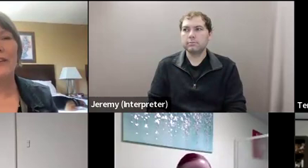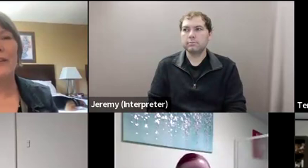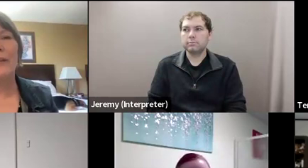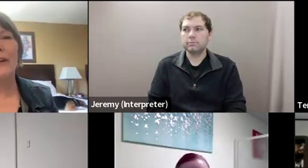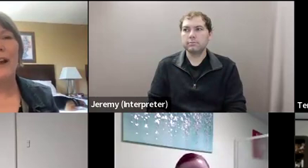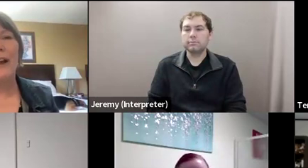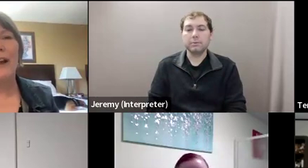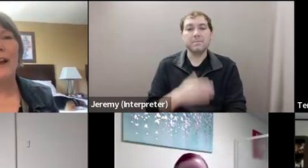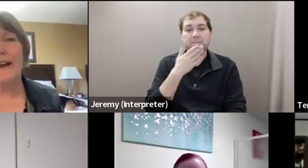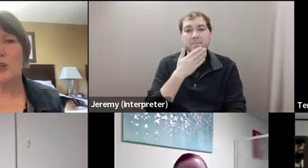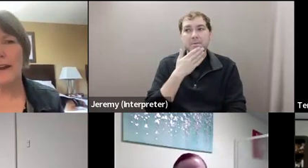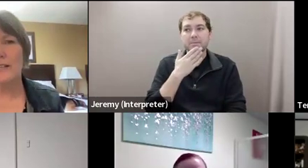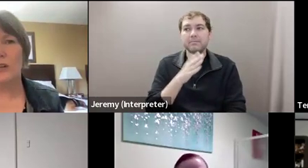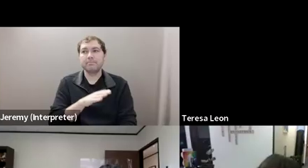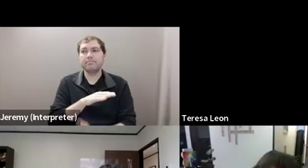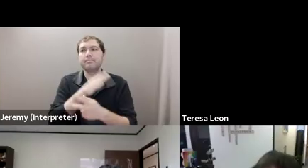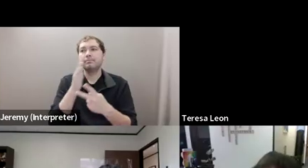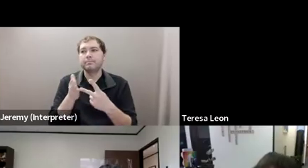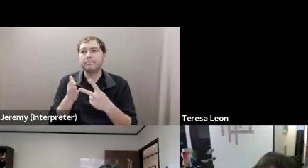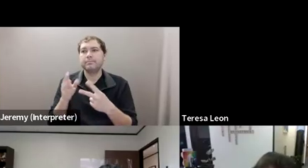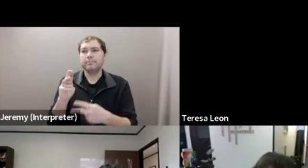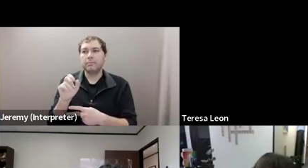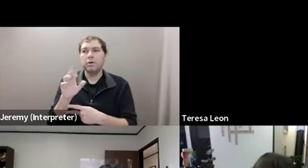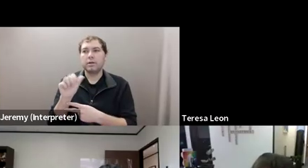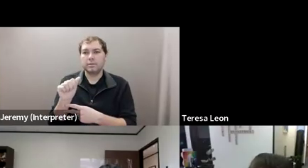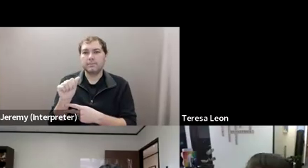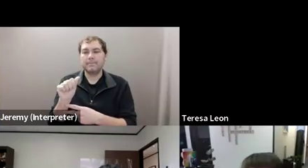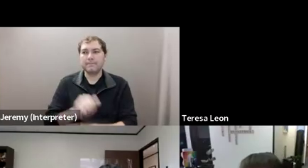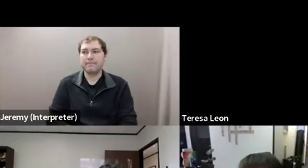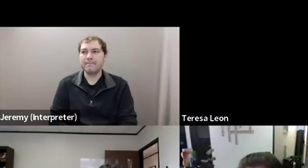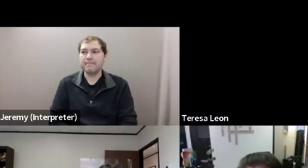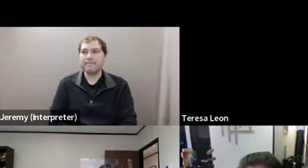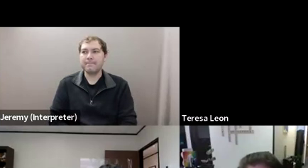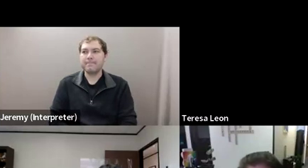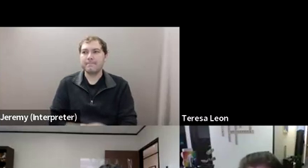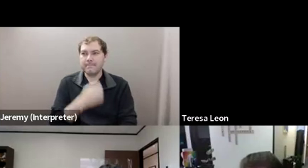Rebecca - APRIL: Thank you. I see Maria has her hand also raised. Maria. Rebecca - APRIL: Hey.